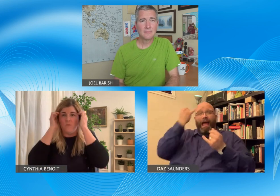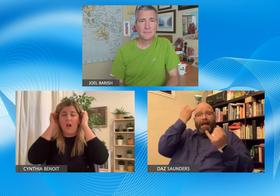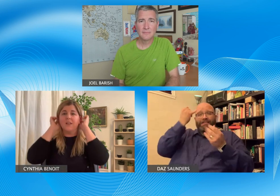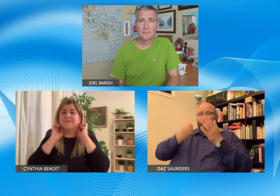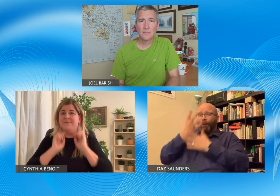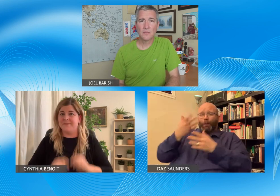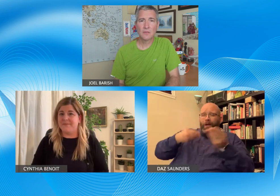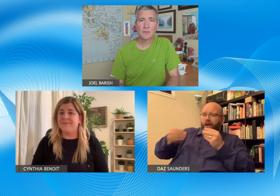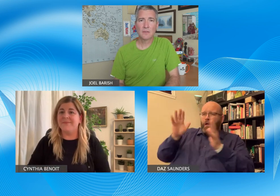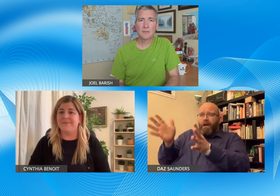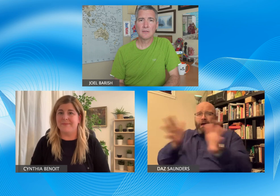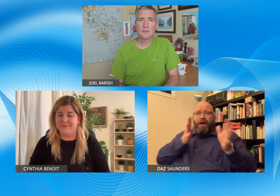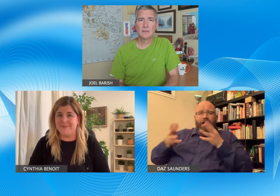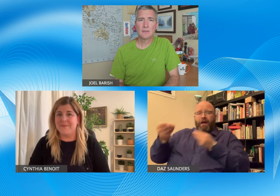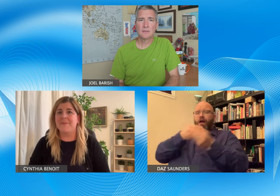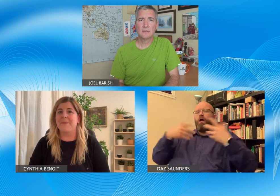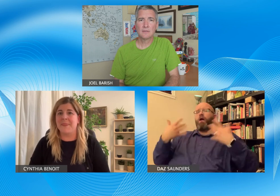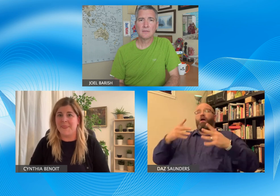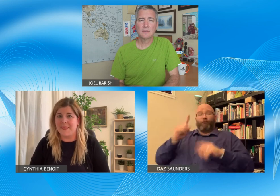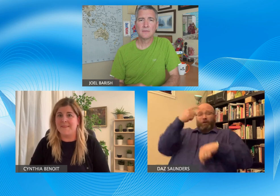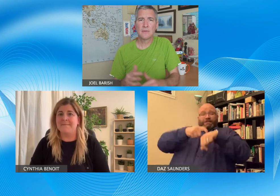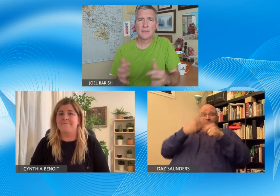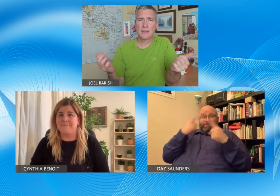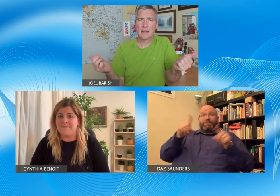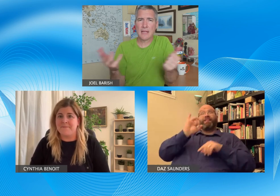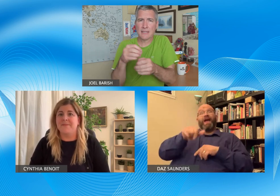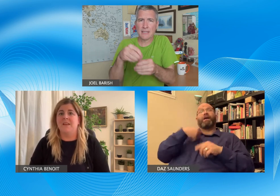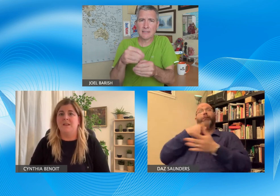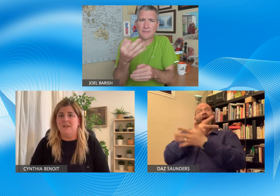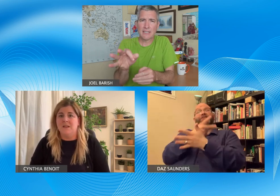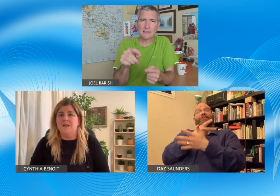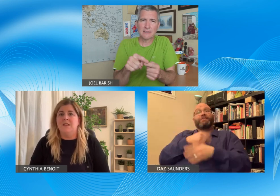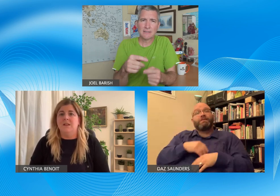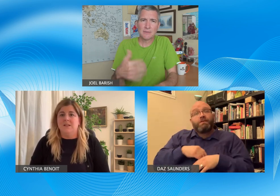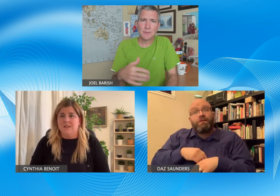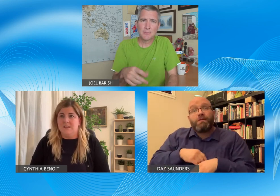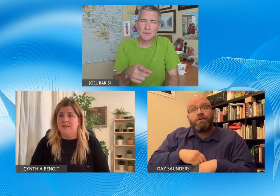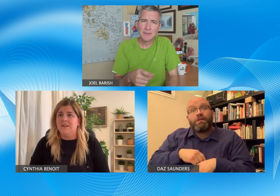and meet, discuss and exchange knowledge. It was a tremendous and colossal opportunity to do so and for a first time event, it was quite a success. Everything was essentially in French.